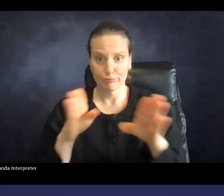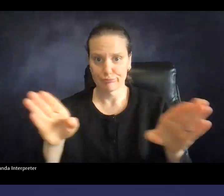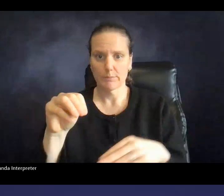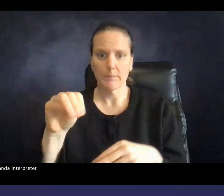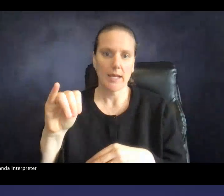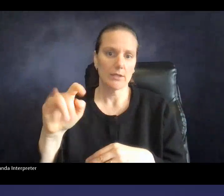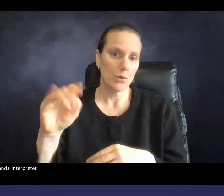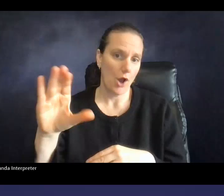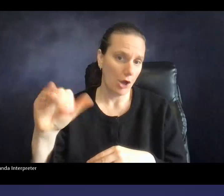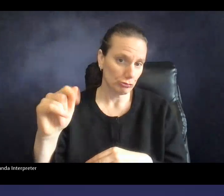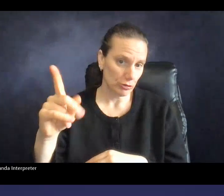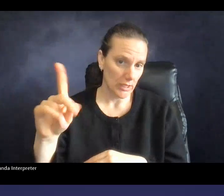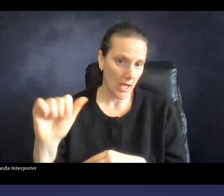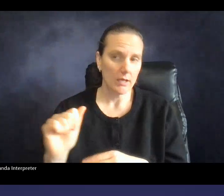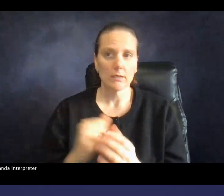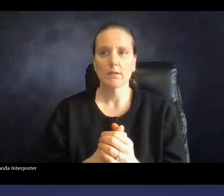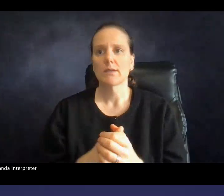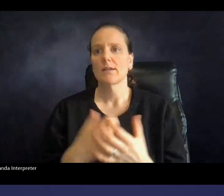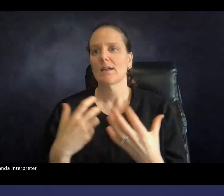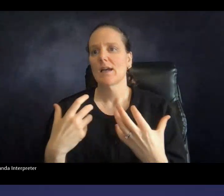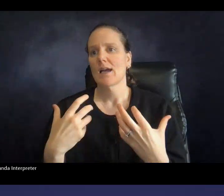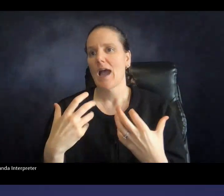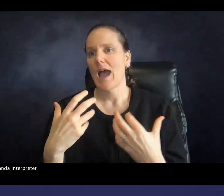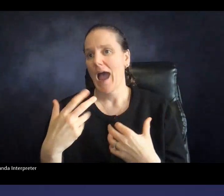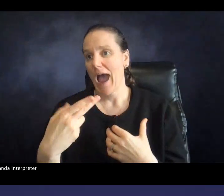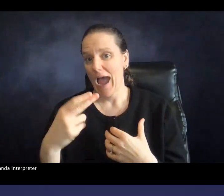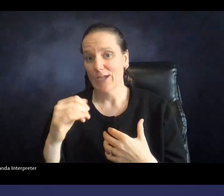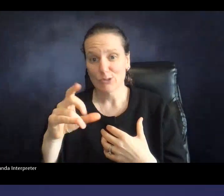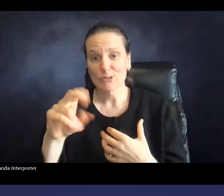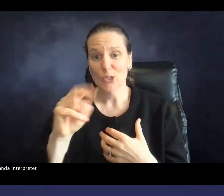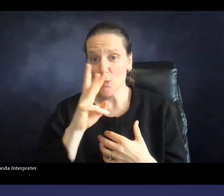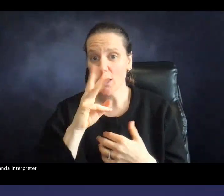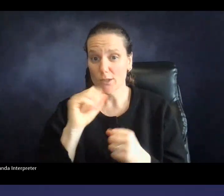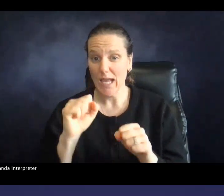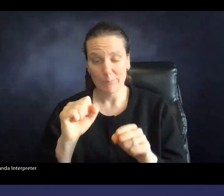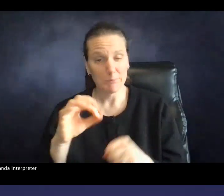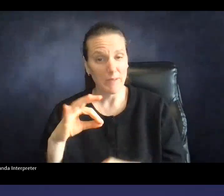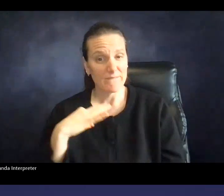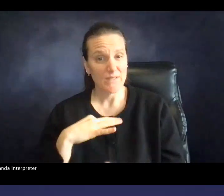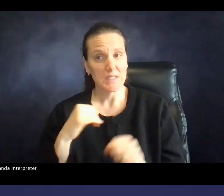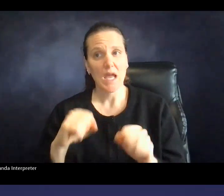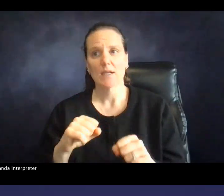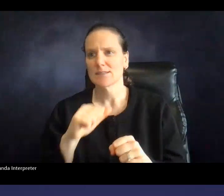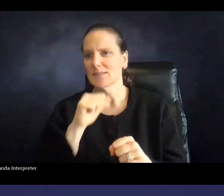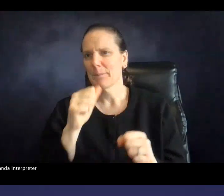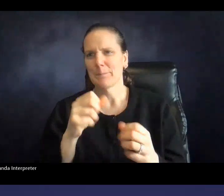And so hydrogen water can be beneficial, but it's not gonna do much of anything if you are dealing